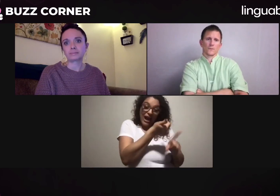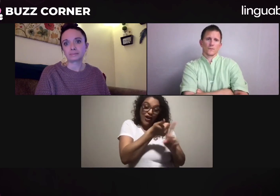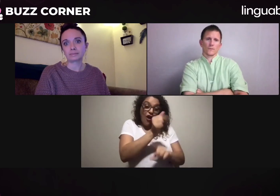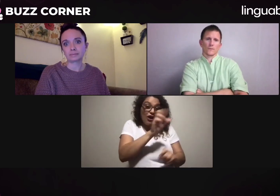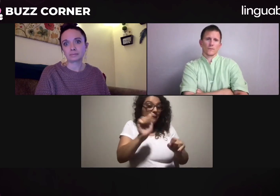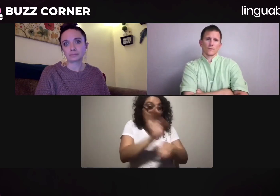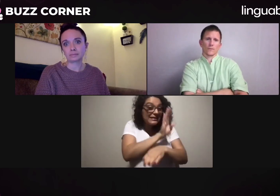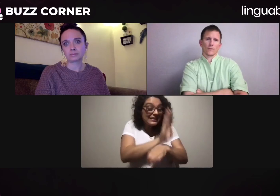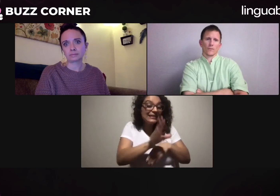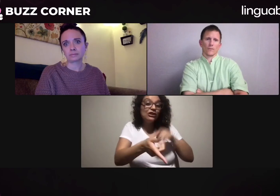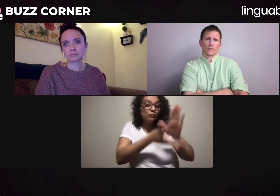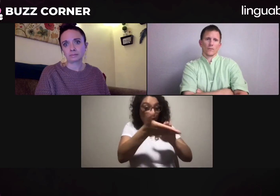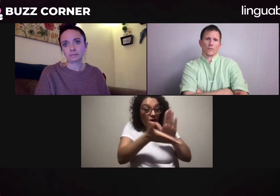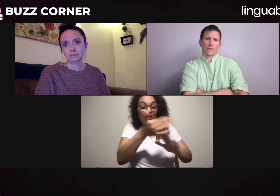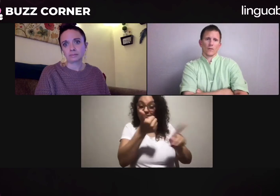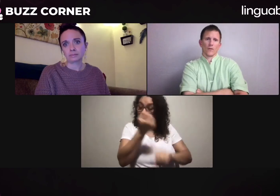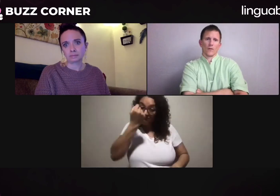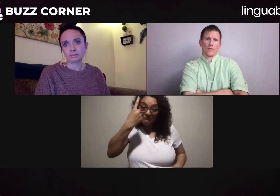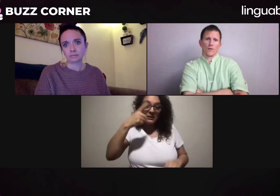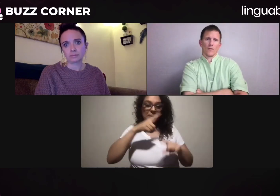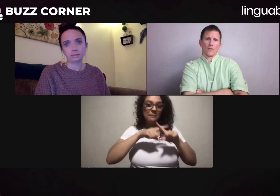that they are a business, They are running a business.